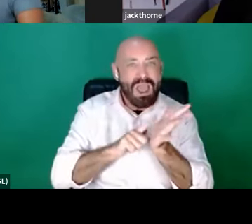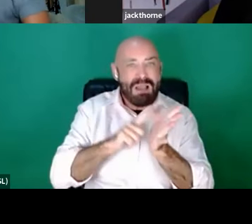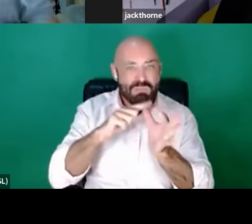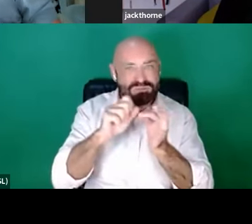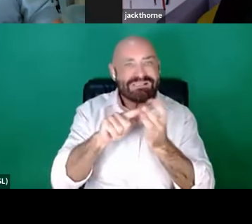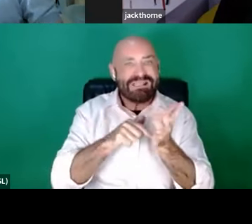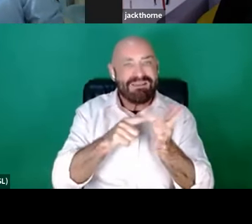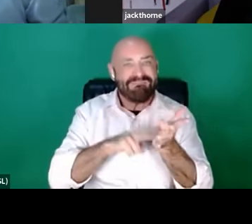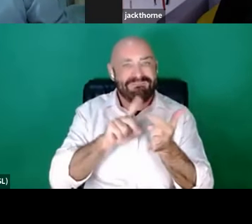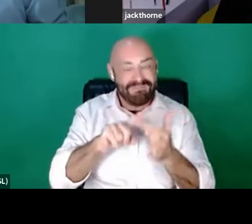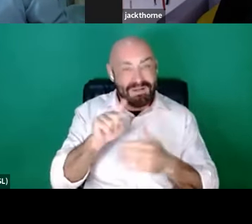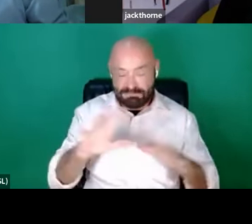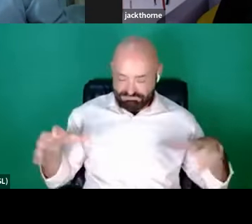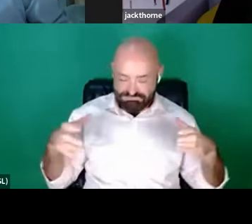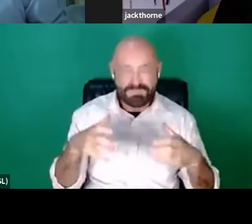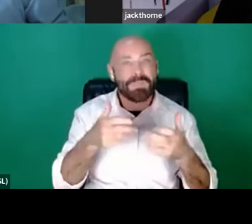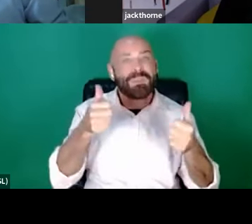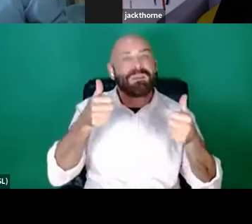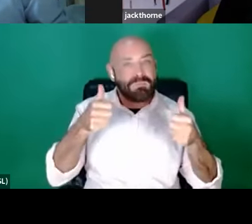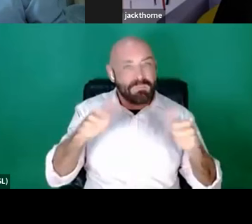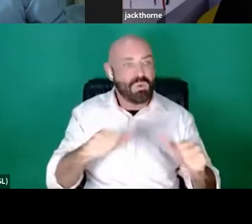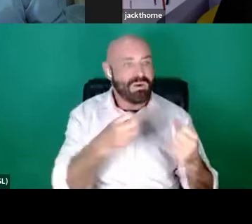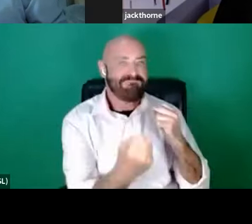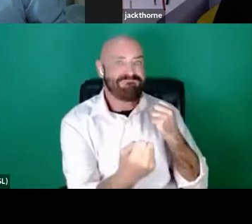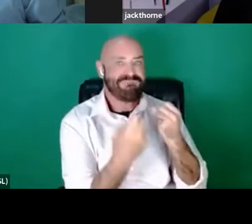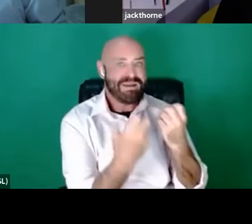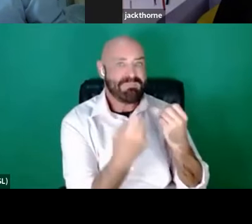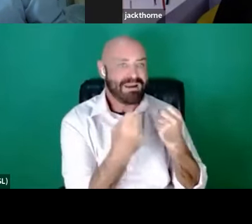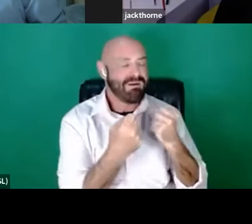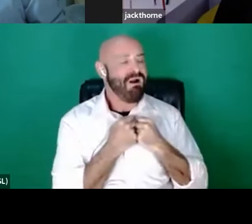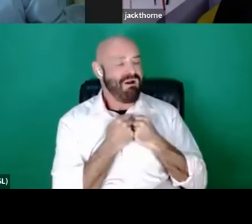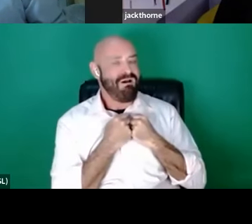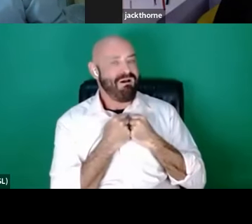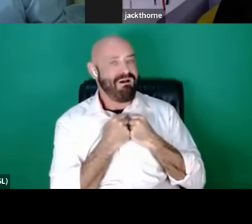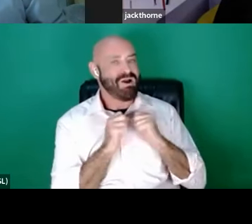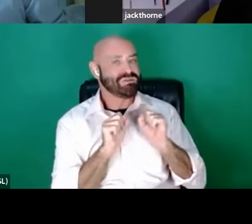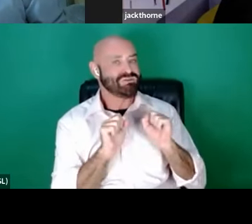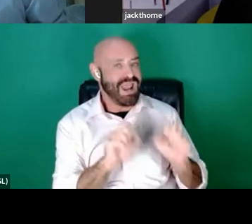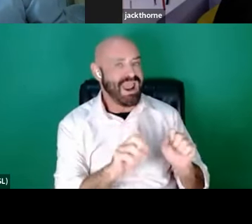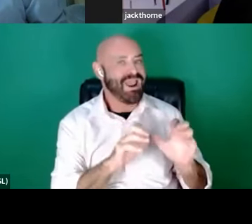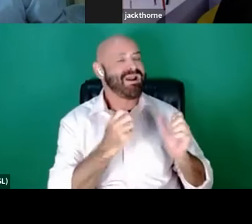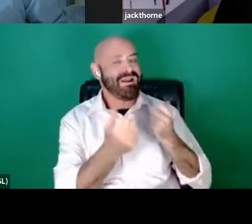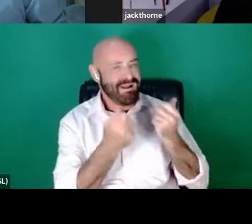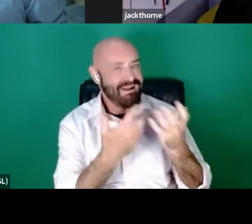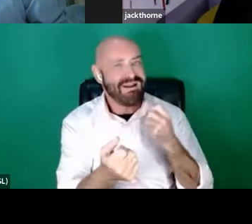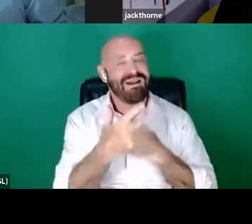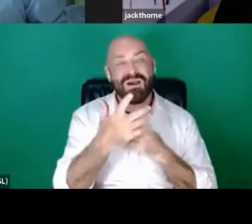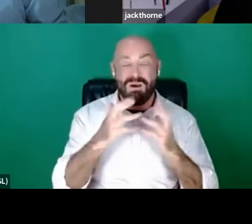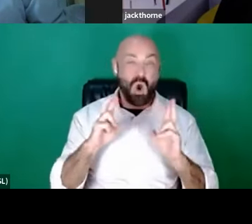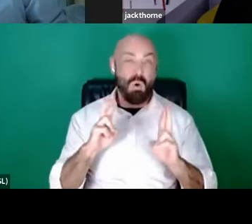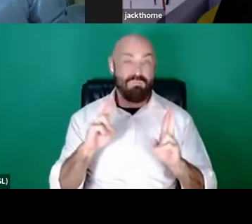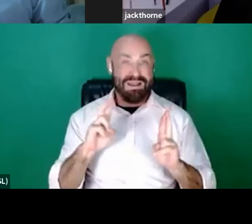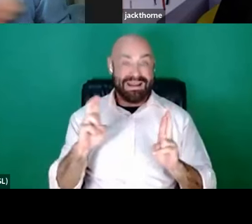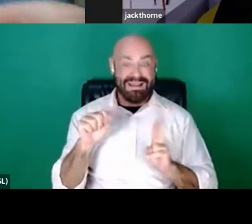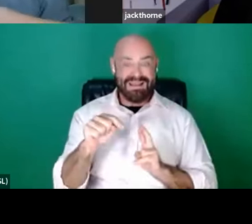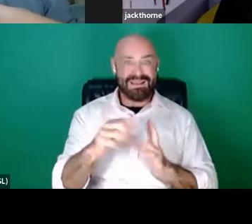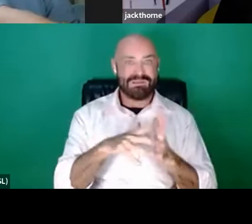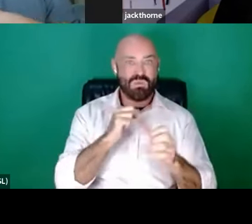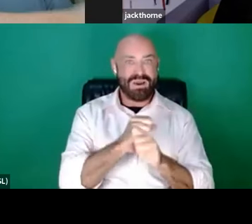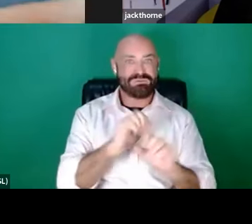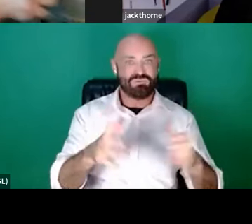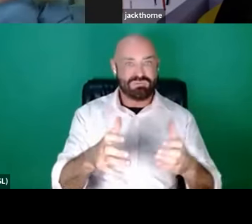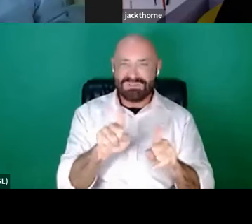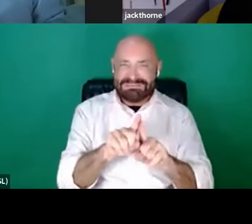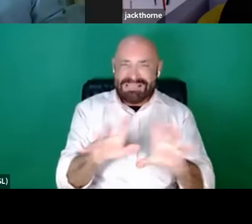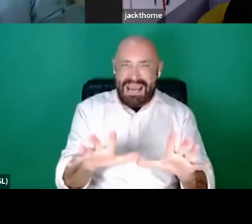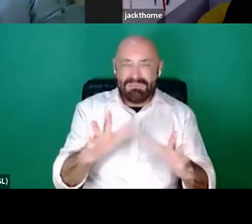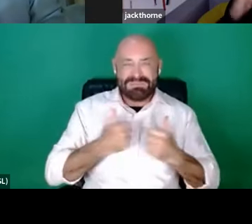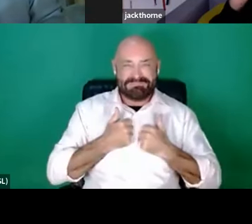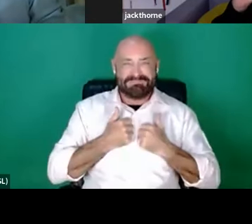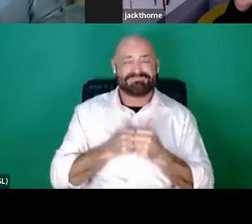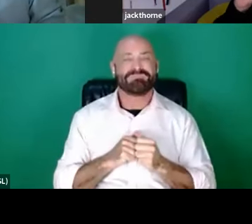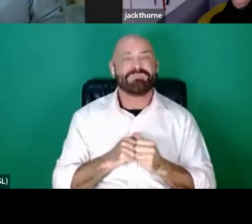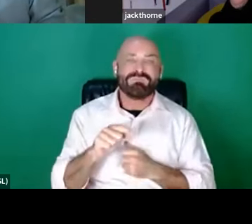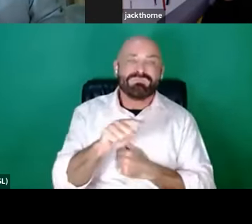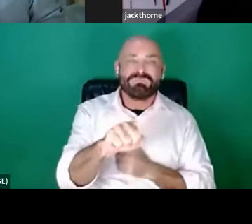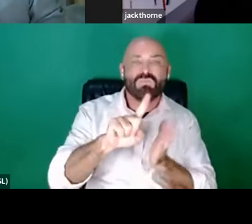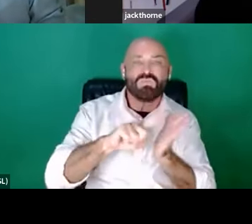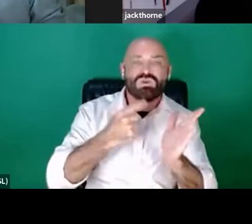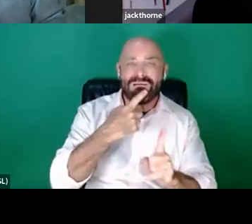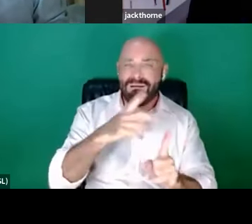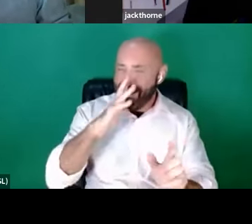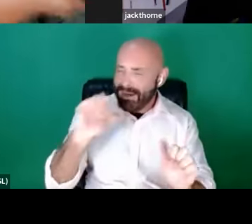you share. And hopefully this will be the same. I totally agree and for me the it